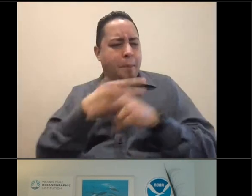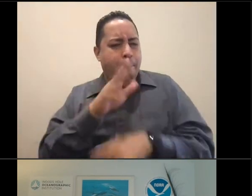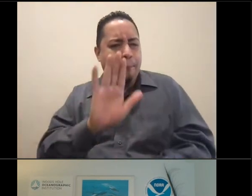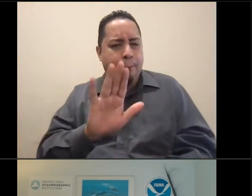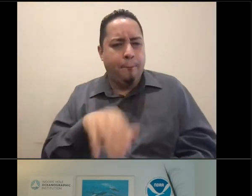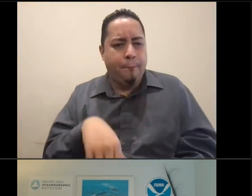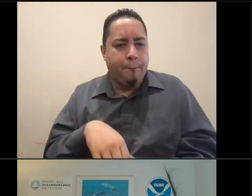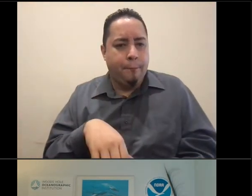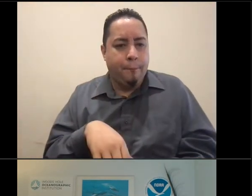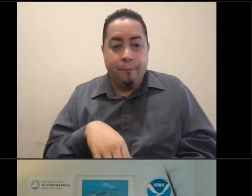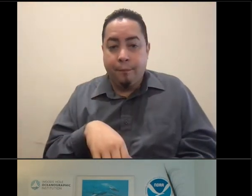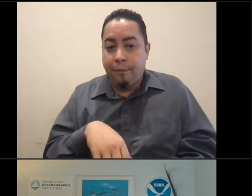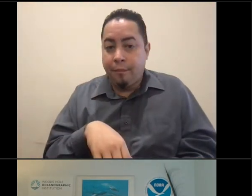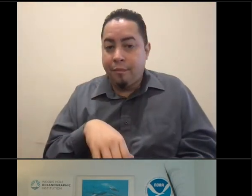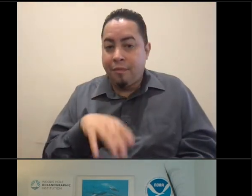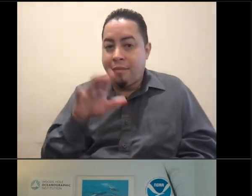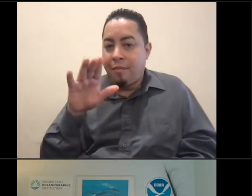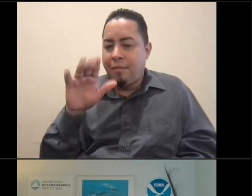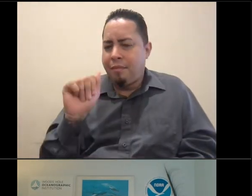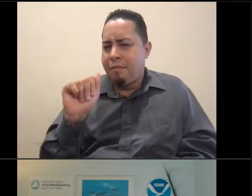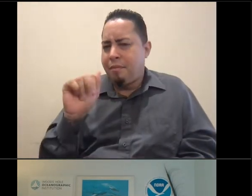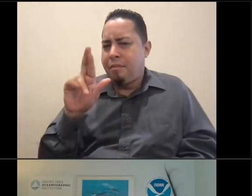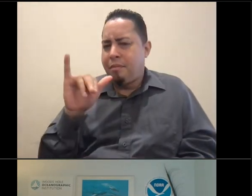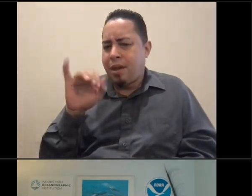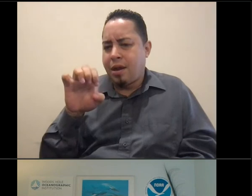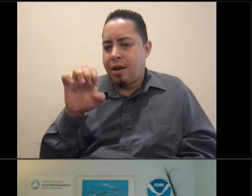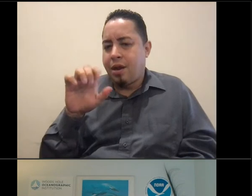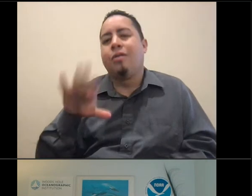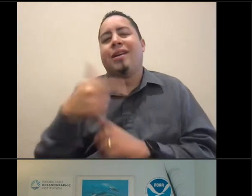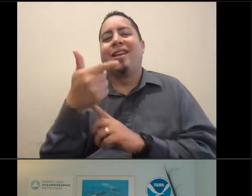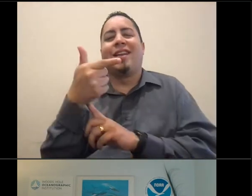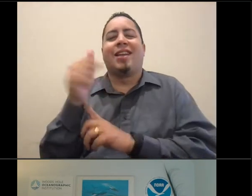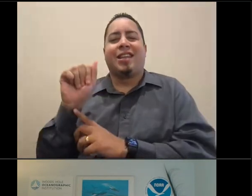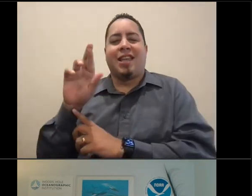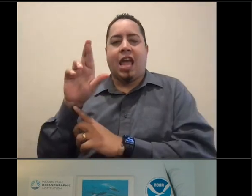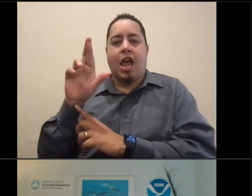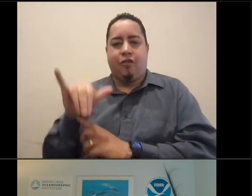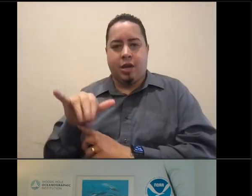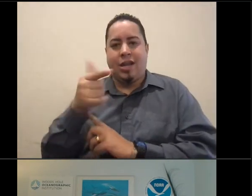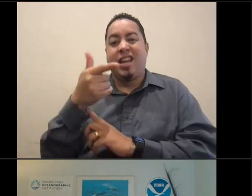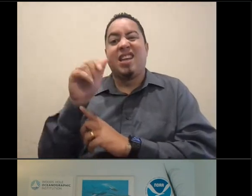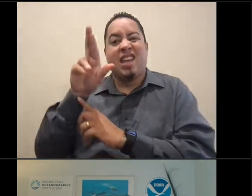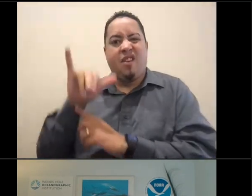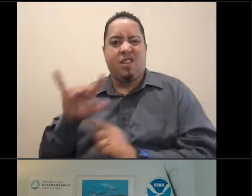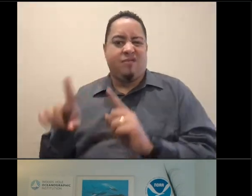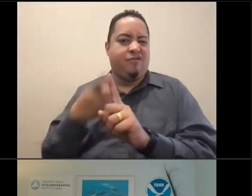Gary, is a Deep Trekker ROV. Gary, so that's the first time I've seen Gary, which was very exciting for me.